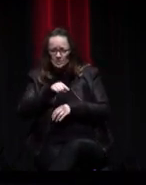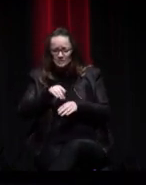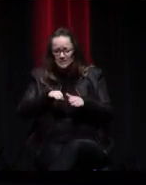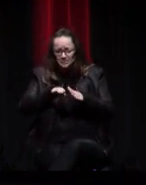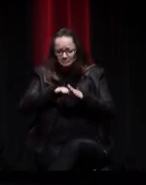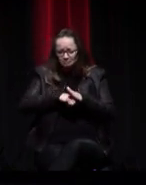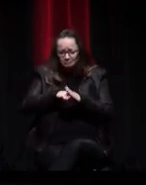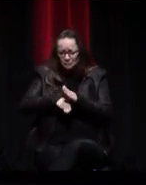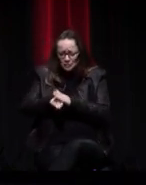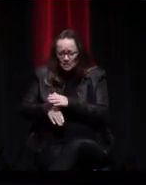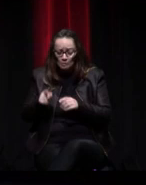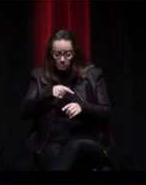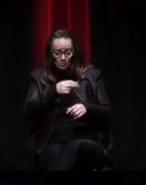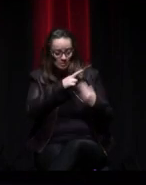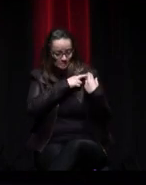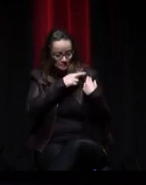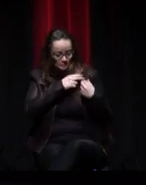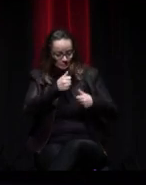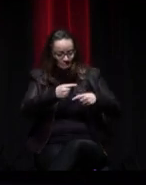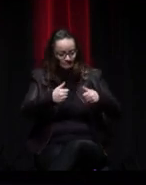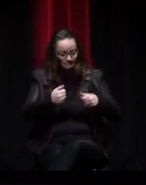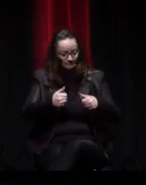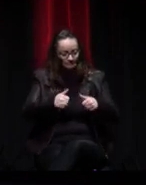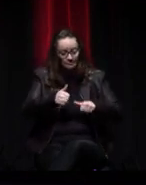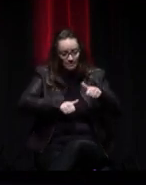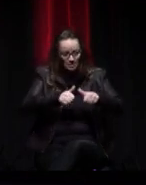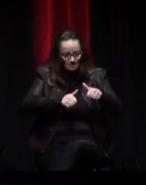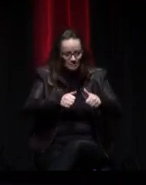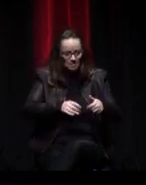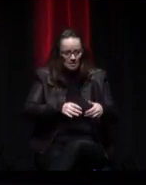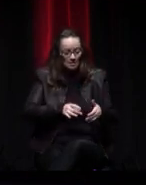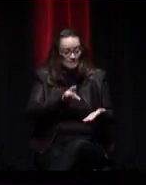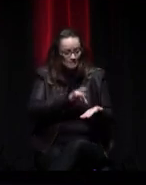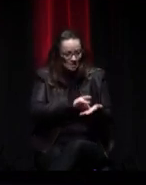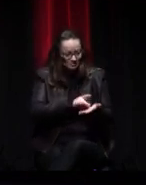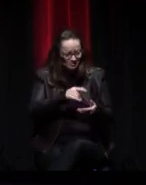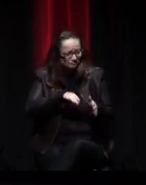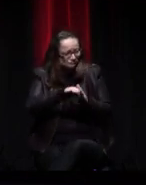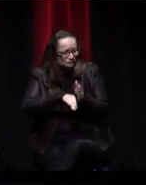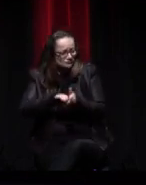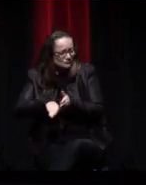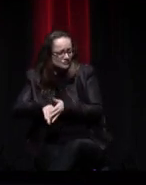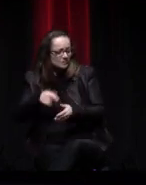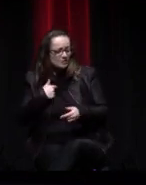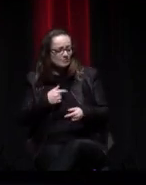the fact-checking function that should supply politics